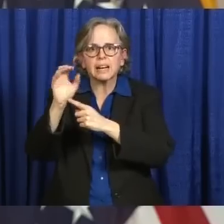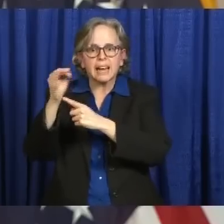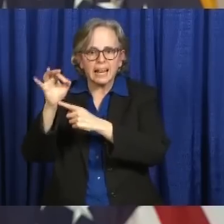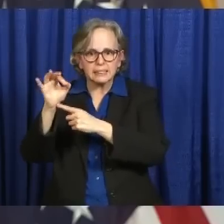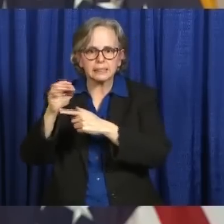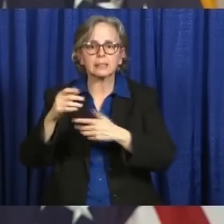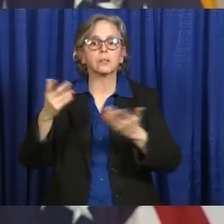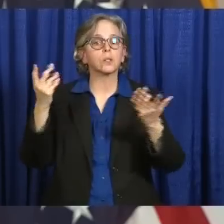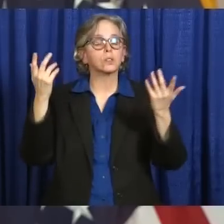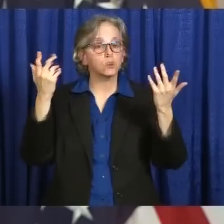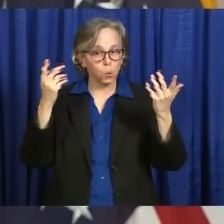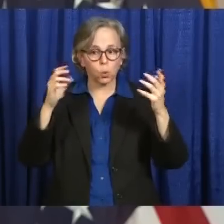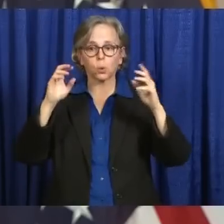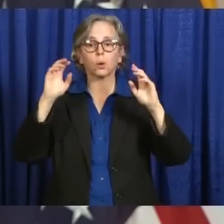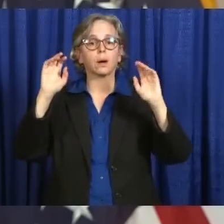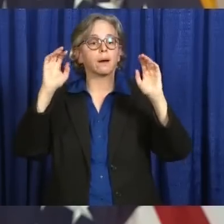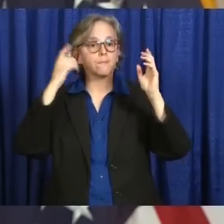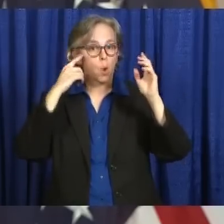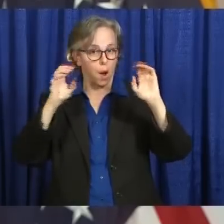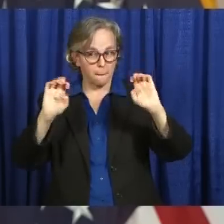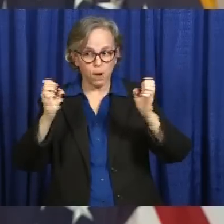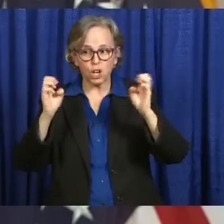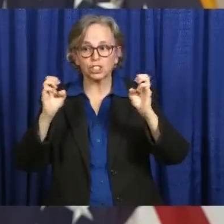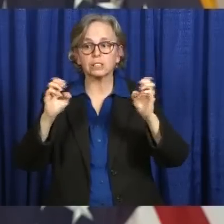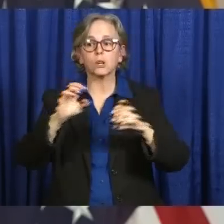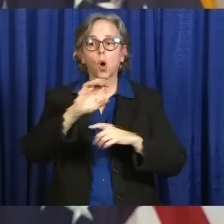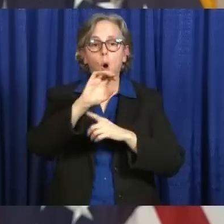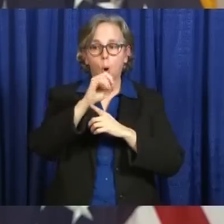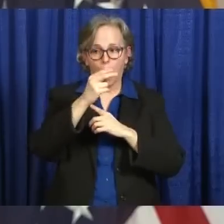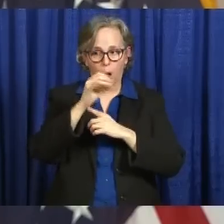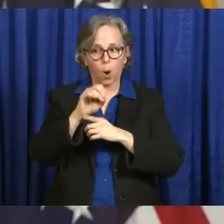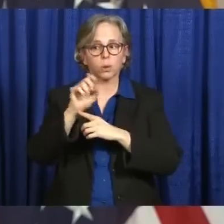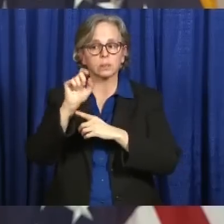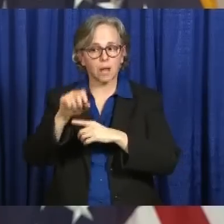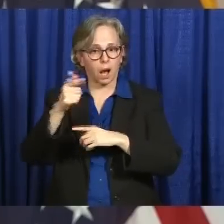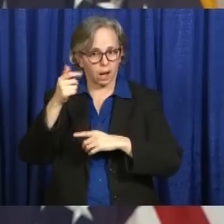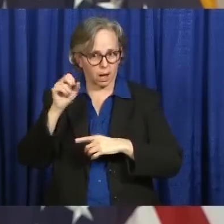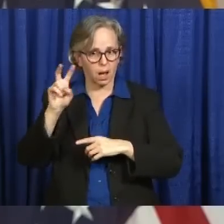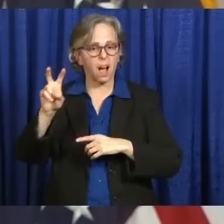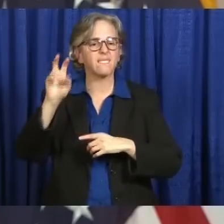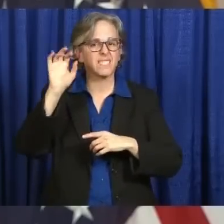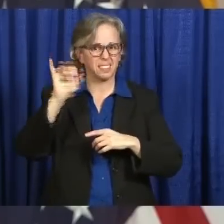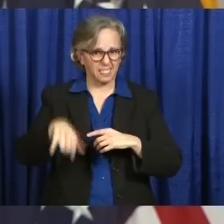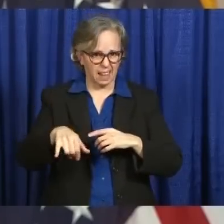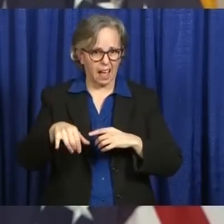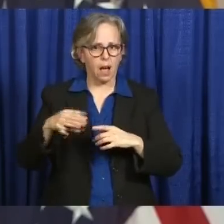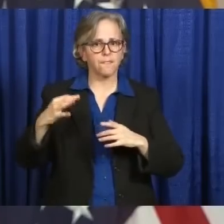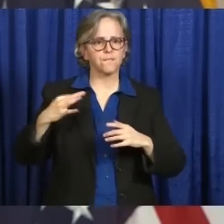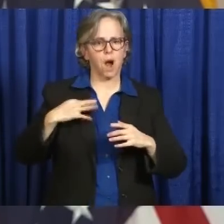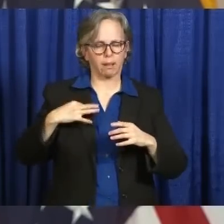THE SAME RIGHT NOW, THE STATE HAS CREATED VOLUNTEER OPPORTUNITIES FOR THE COVID-19 EMERGENCY WE ARE IN.